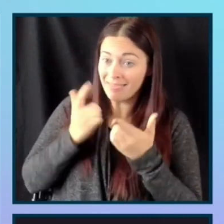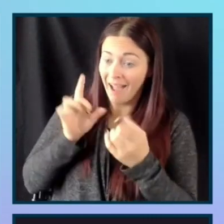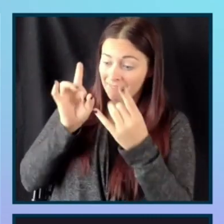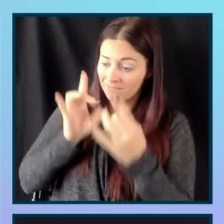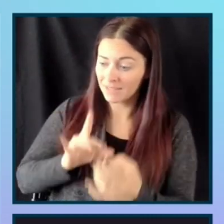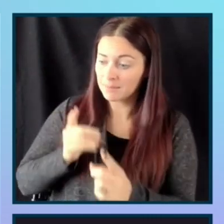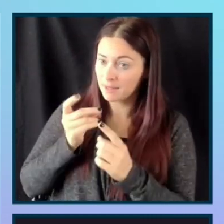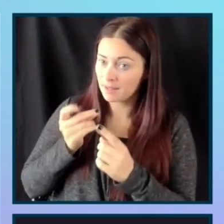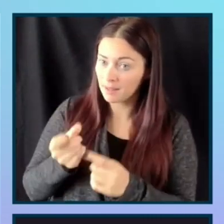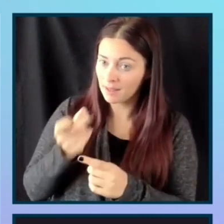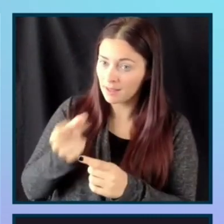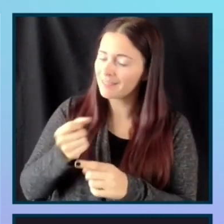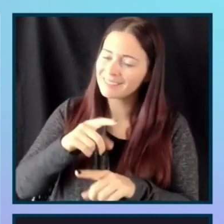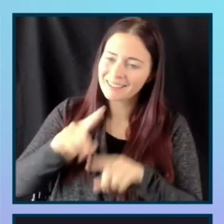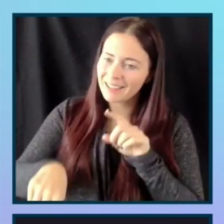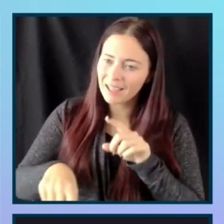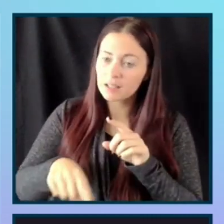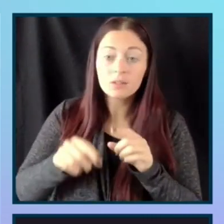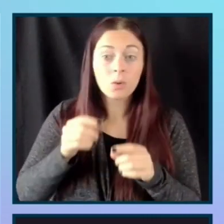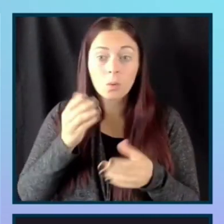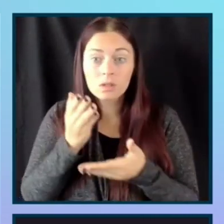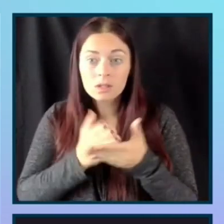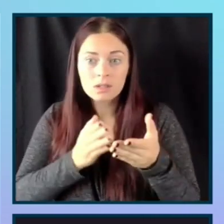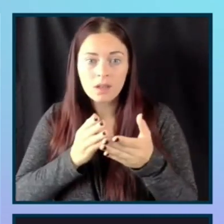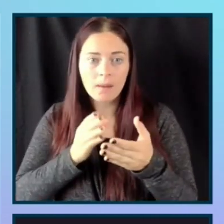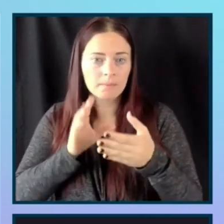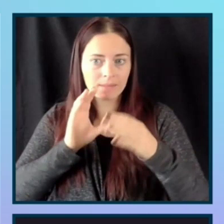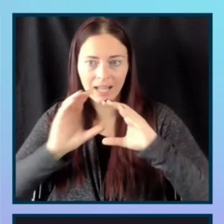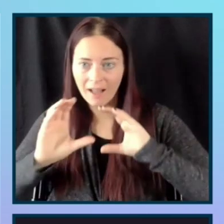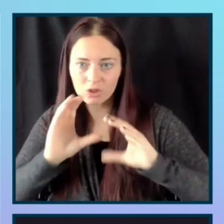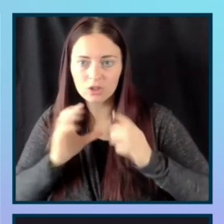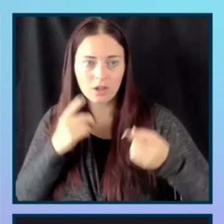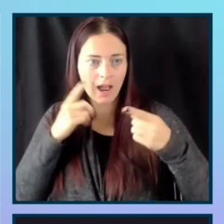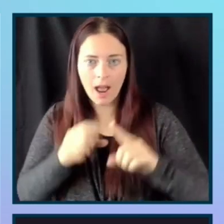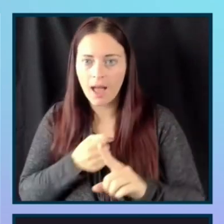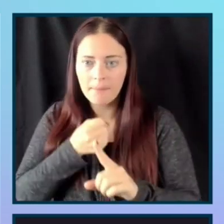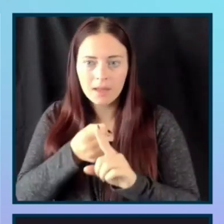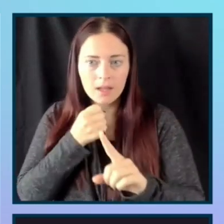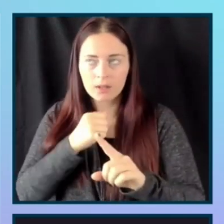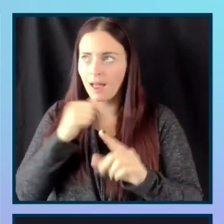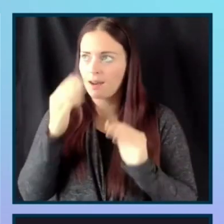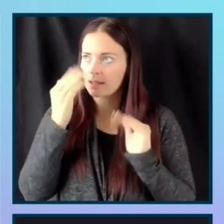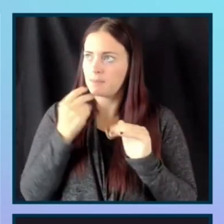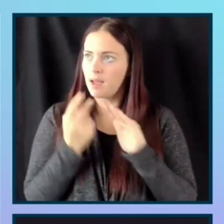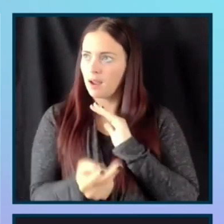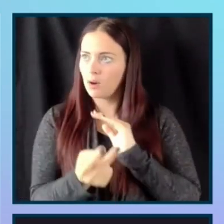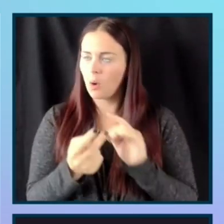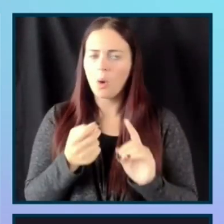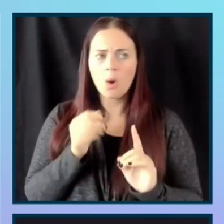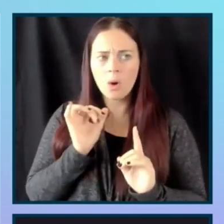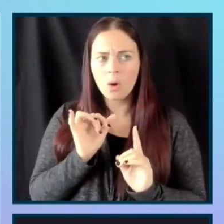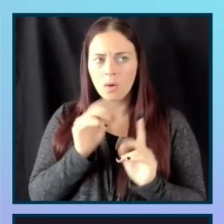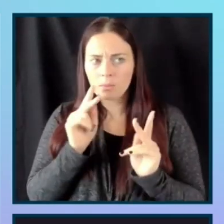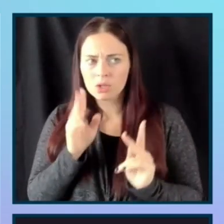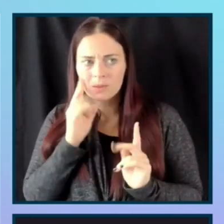which you wouldn't have expected. Jumping into dev tools and being able to say, "Oh, I can see why you're broken here, or I can see what's failing here,